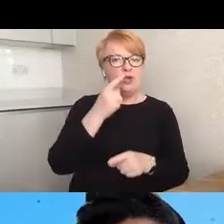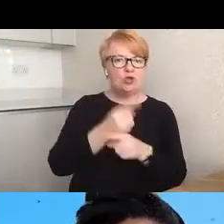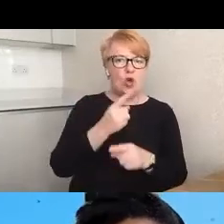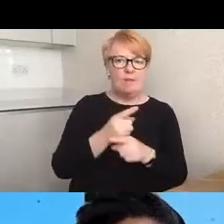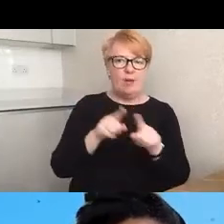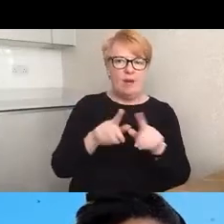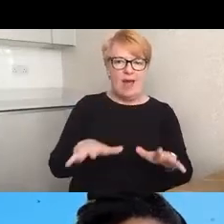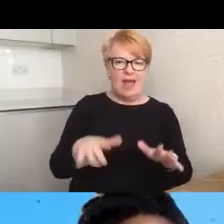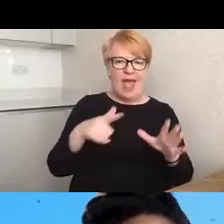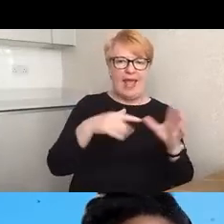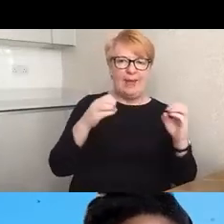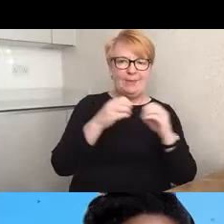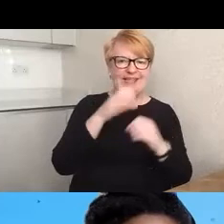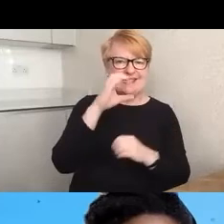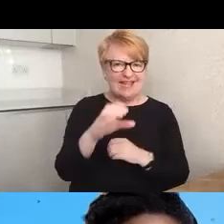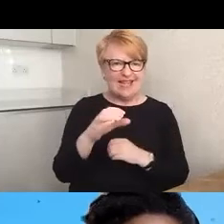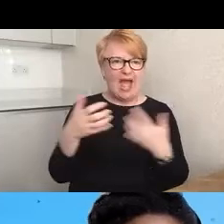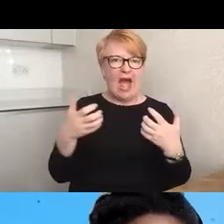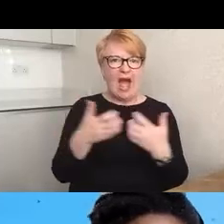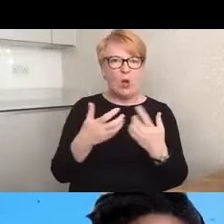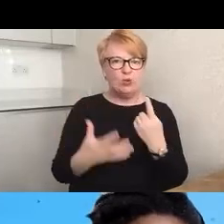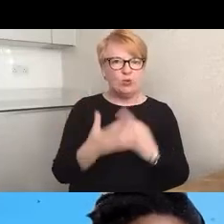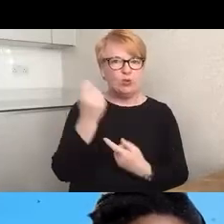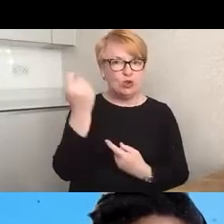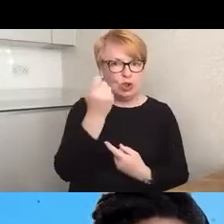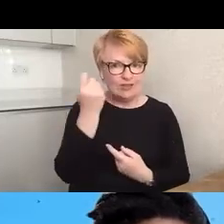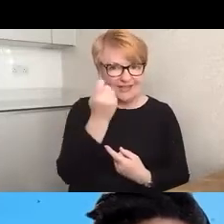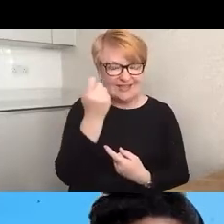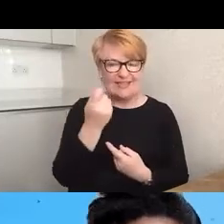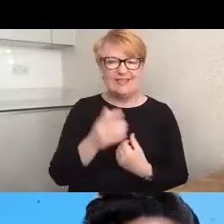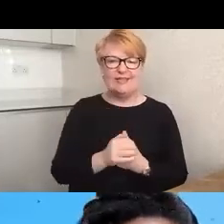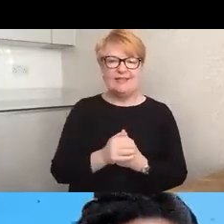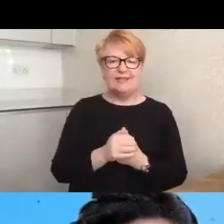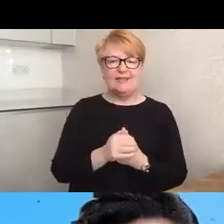succeed in social art and social art practice and how that can change things.